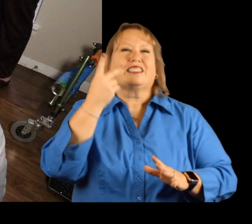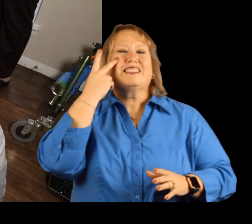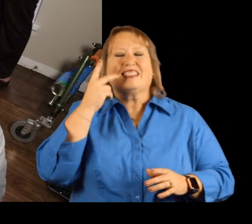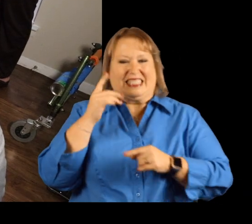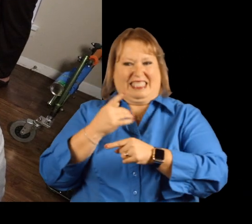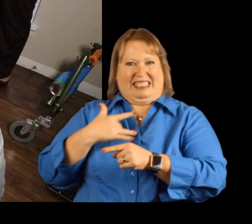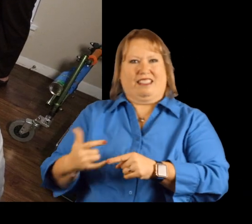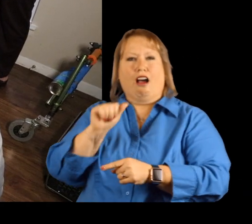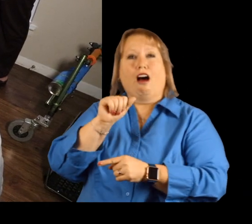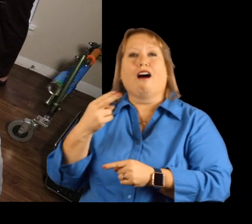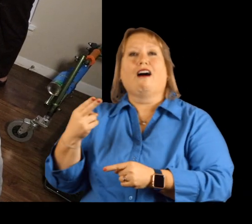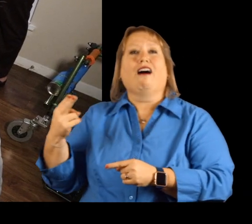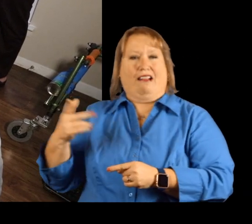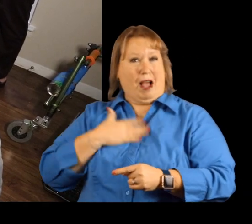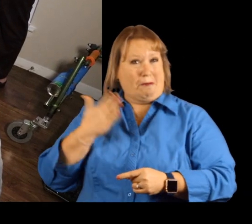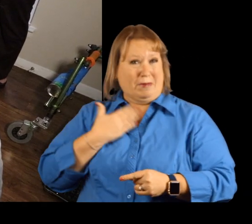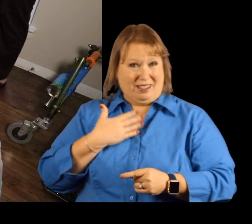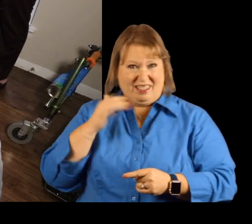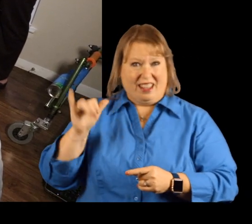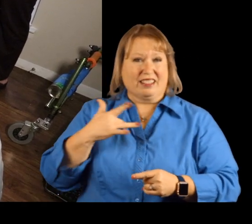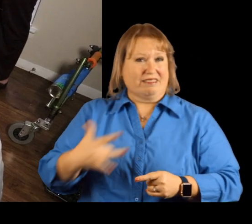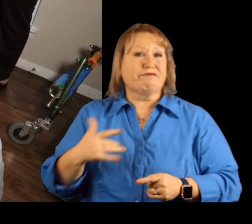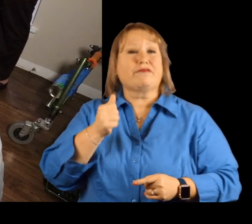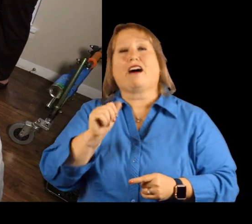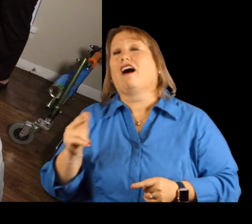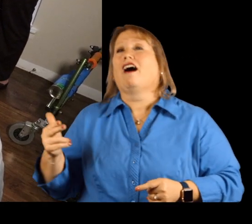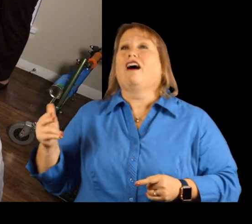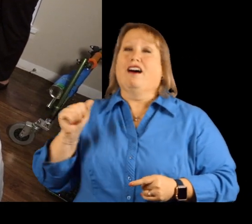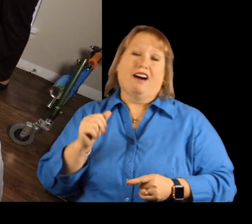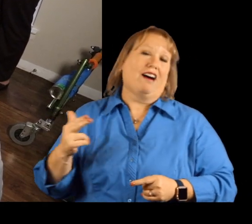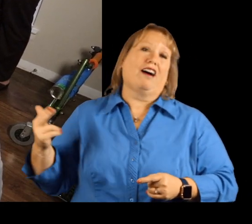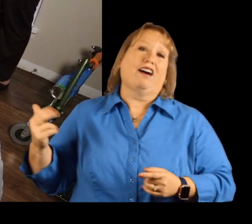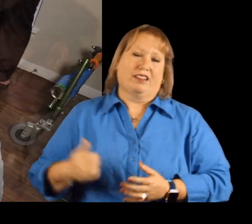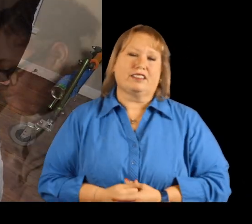Did you see that little "ahhhh" that he's doing? He's happy. He's vocalizing.